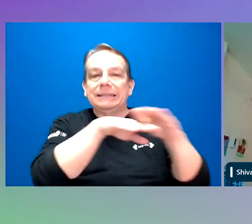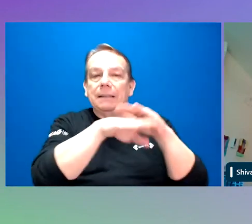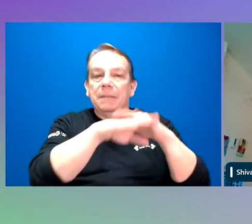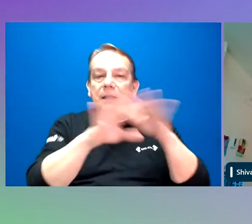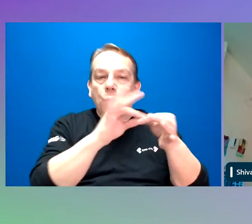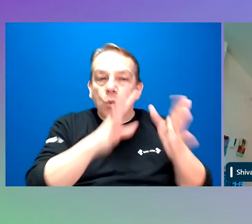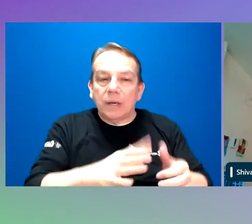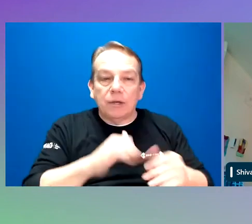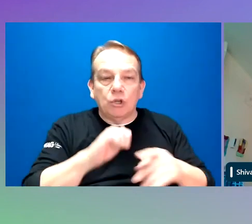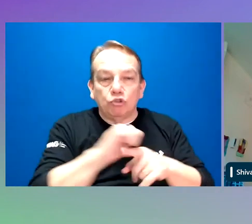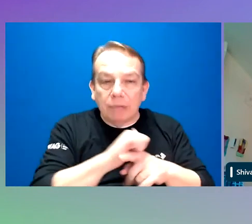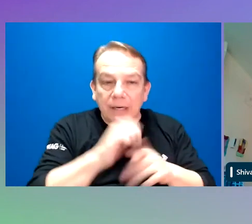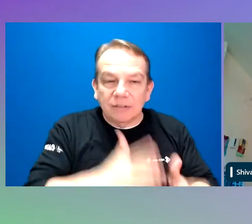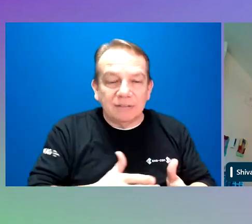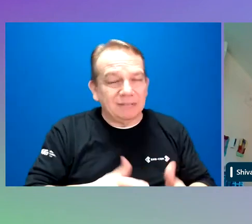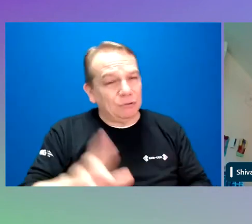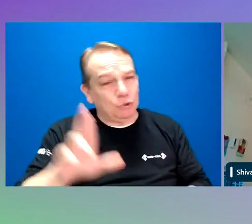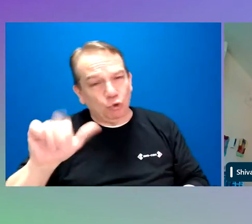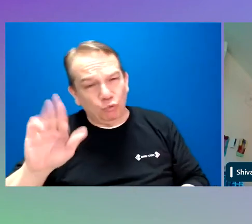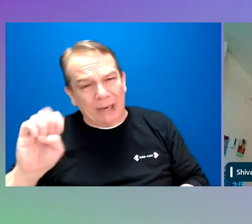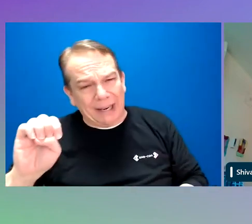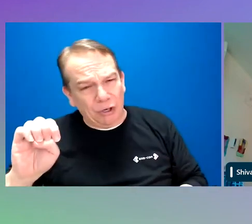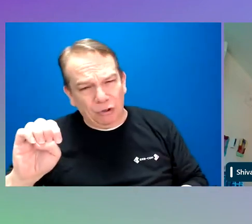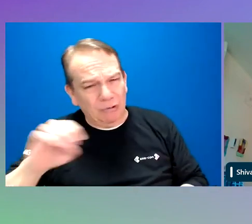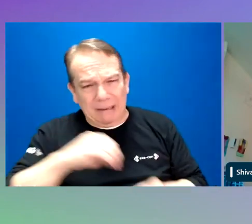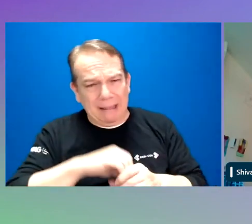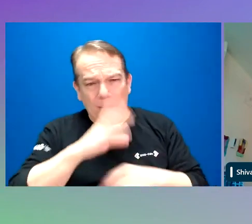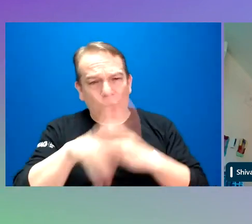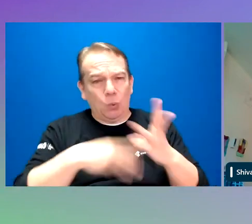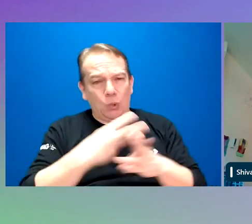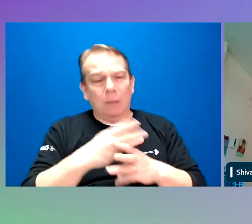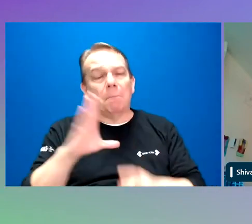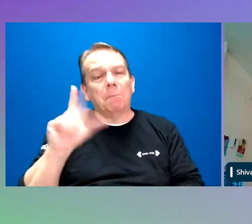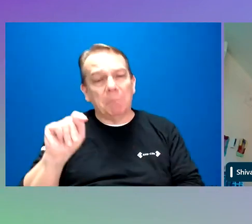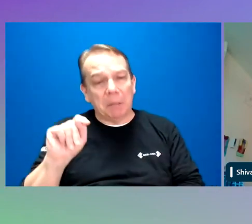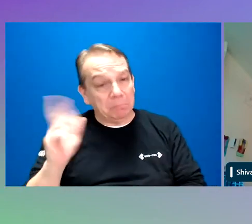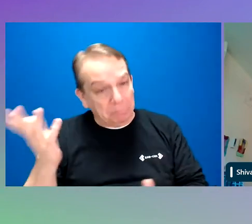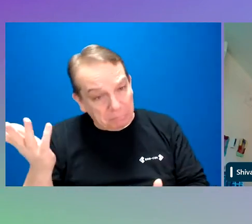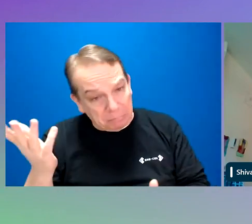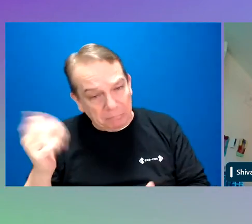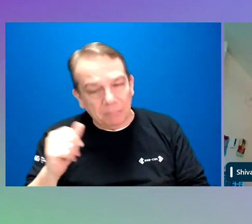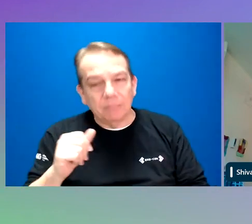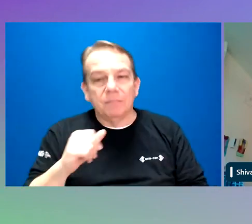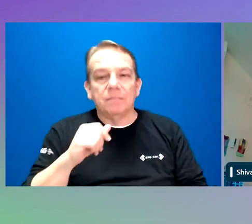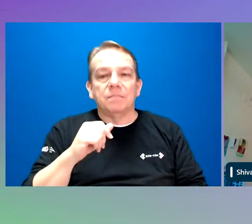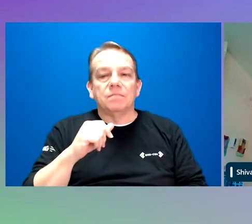that's a rarity in this world.